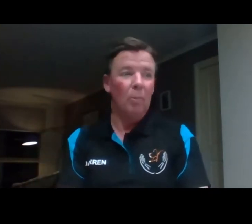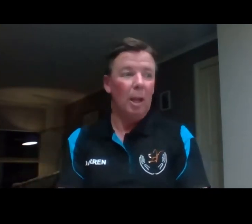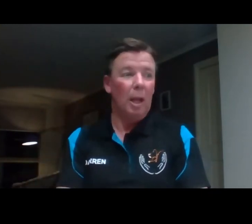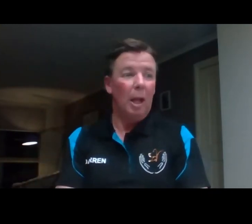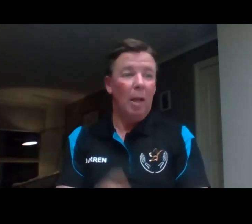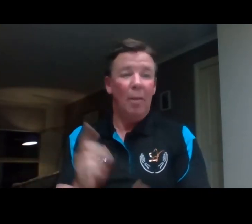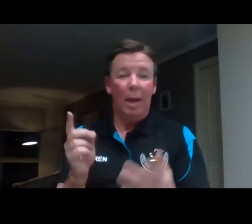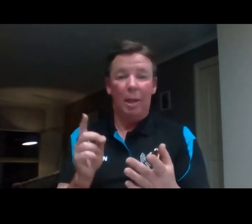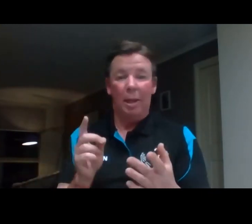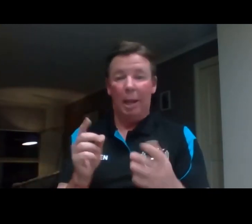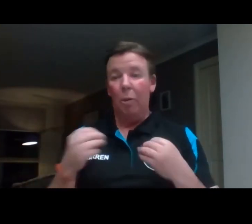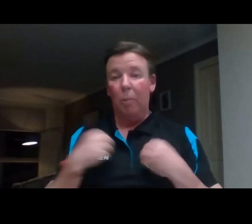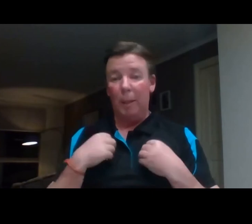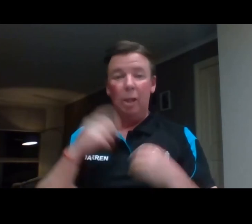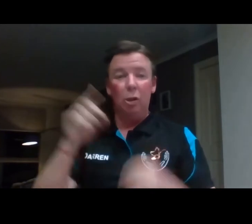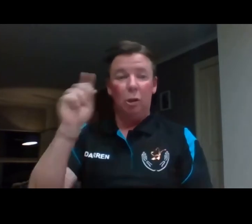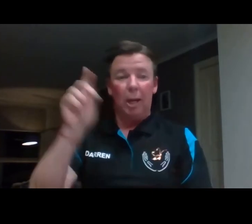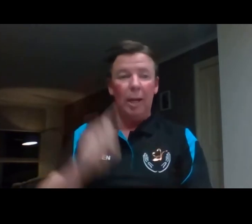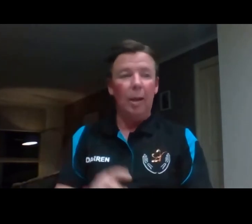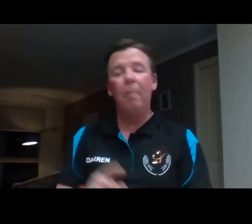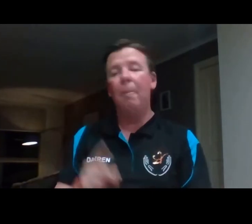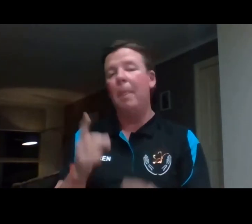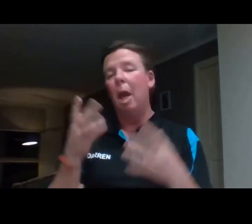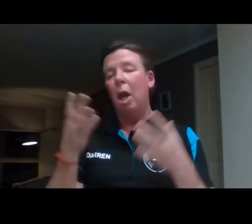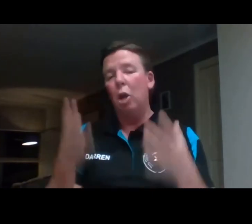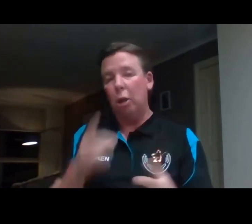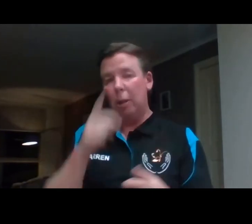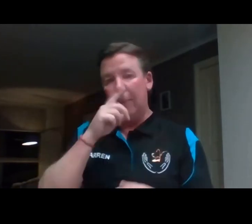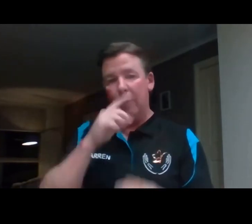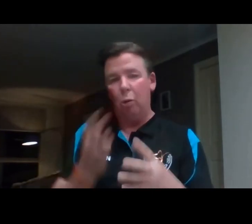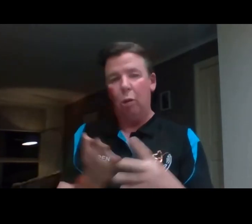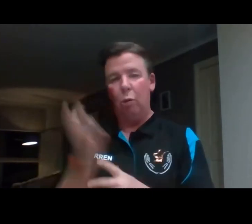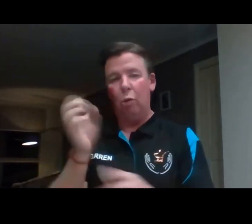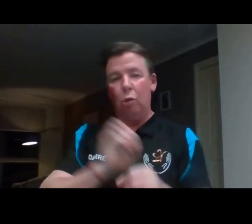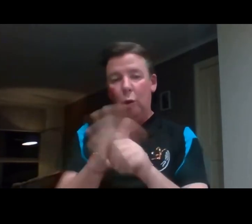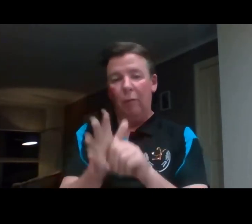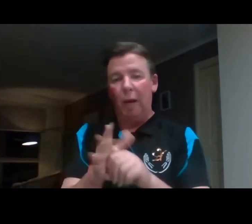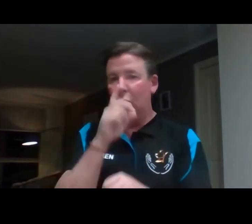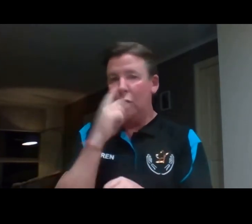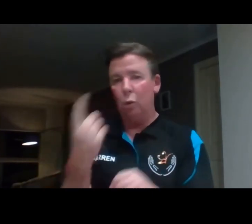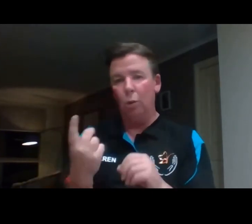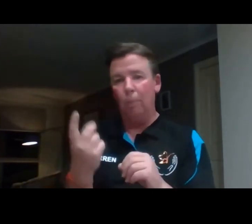Often children have one or more hearing aids or implants, but we teach Auslan with both